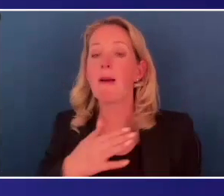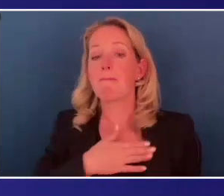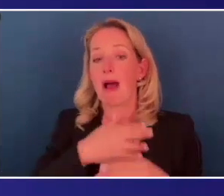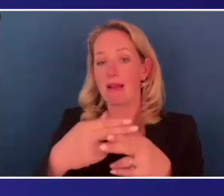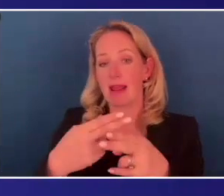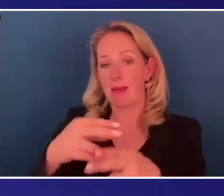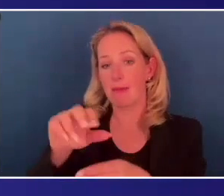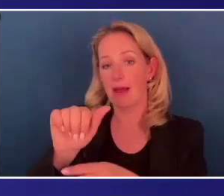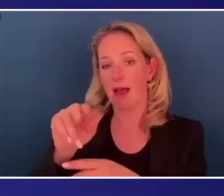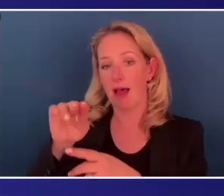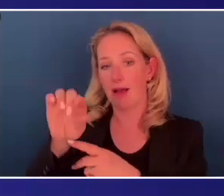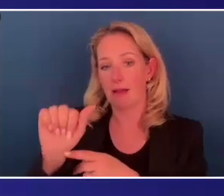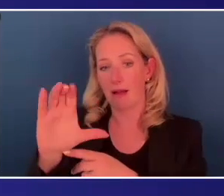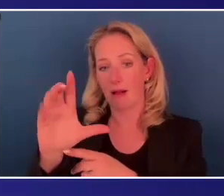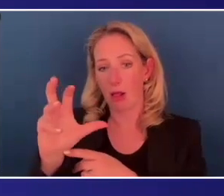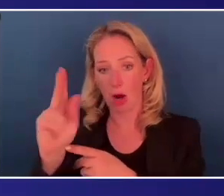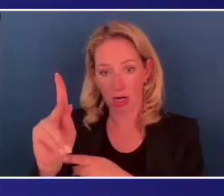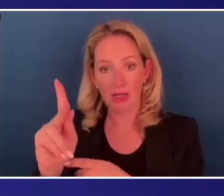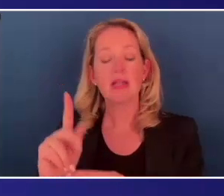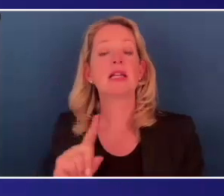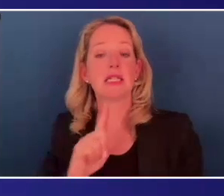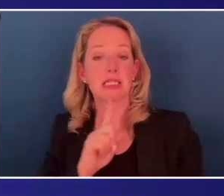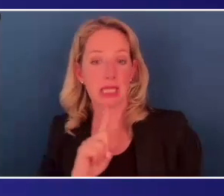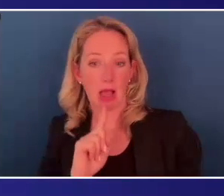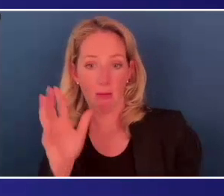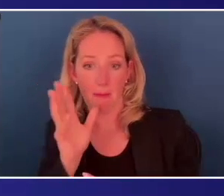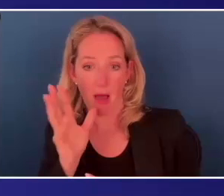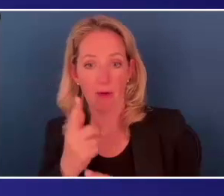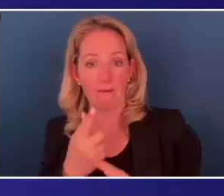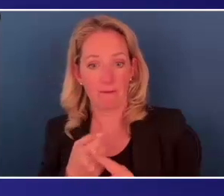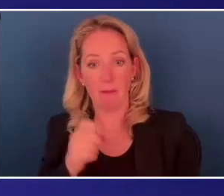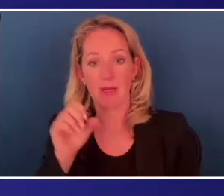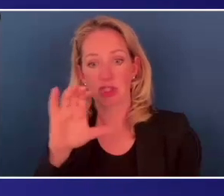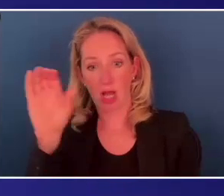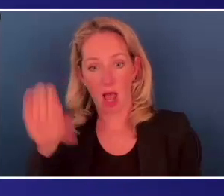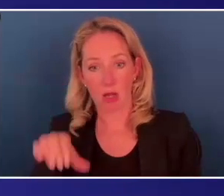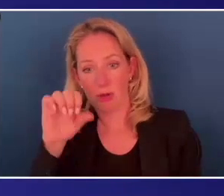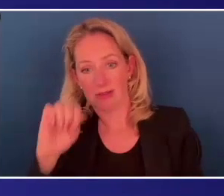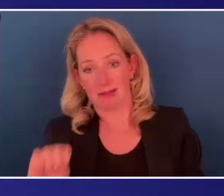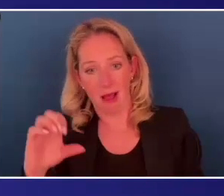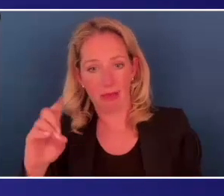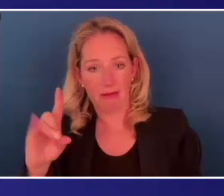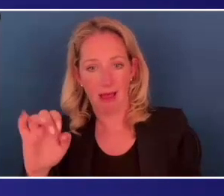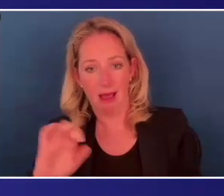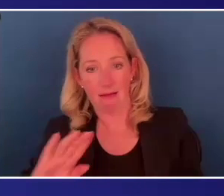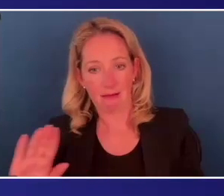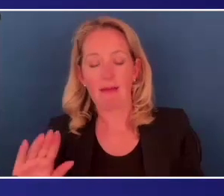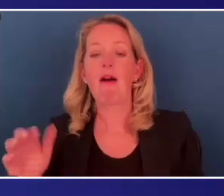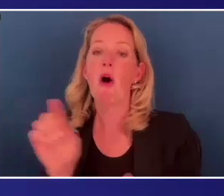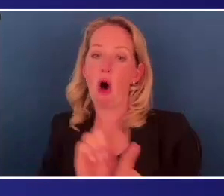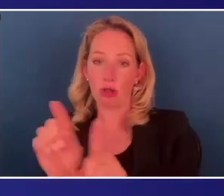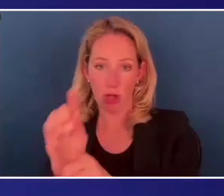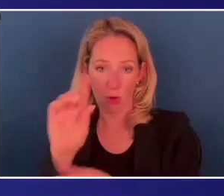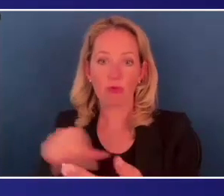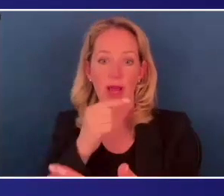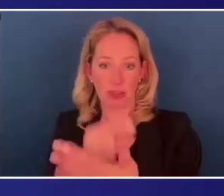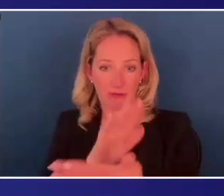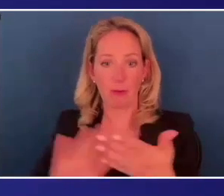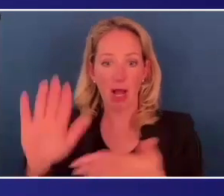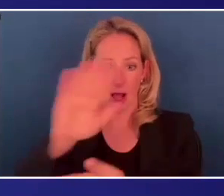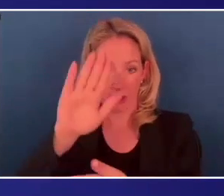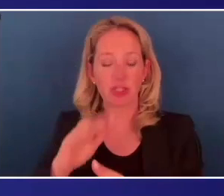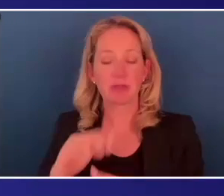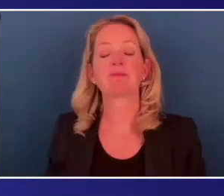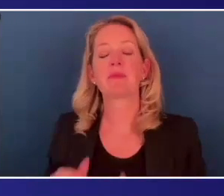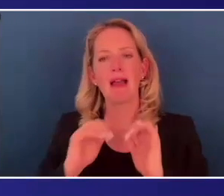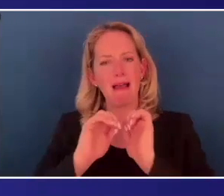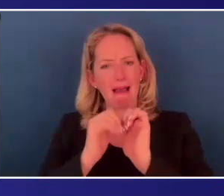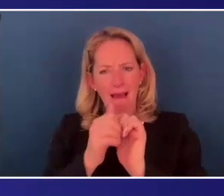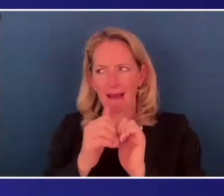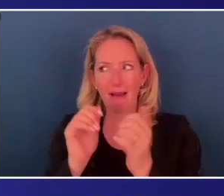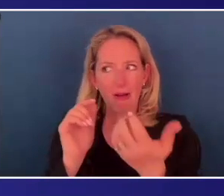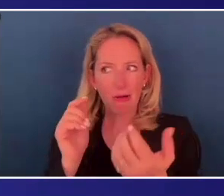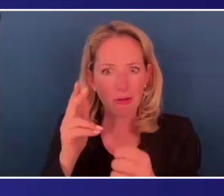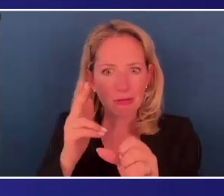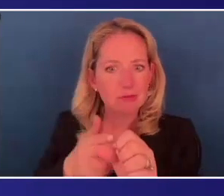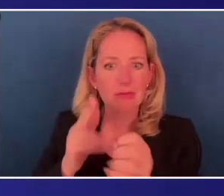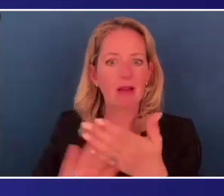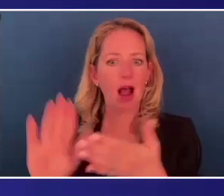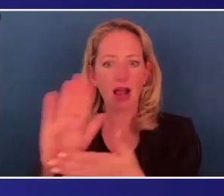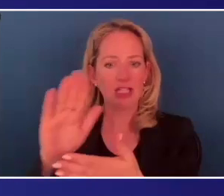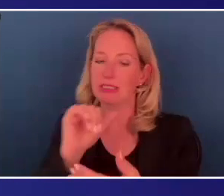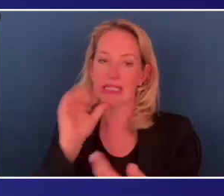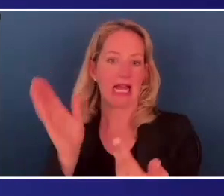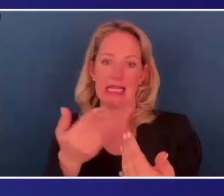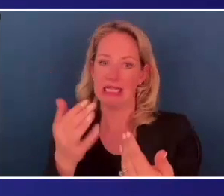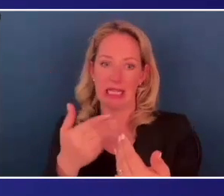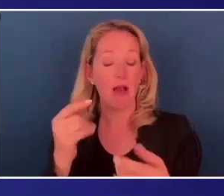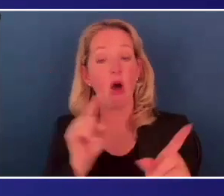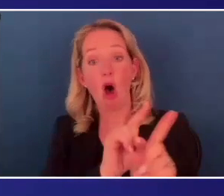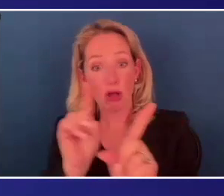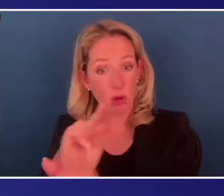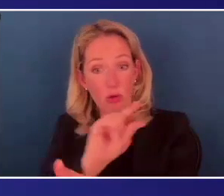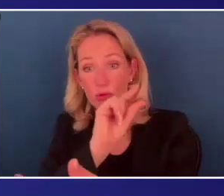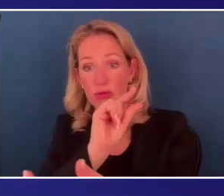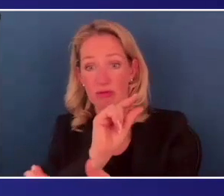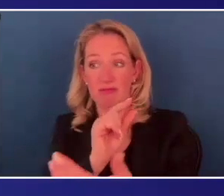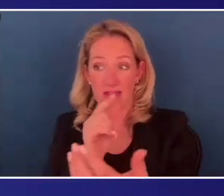I am a single mother from the south side of Chicago, but I'm also a college graduate. And my pathway to get to college was not that easy and my pathway out of college has been just as hard.